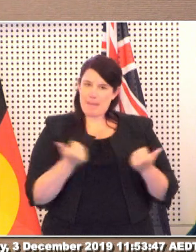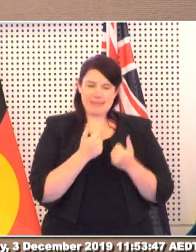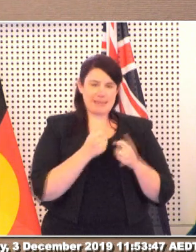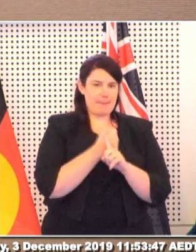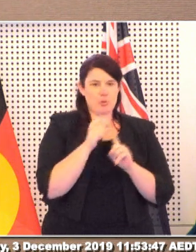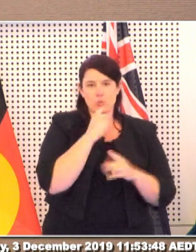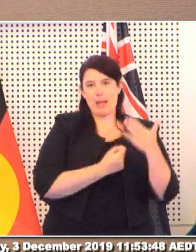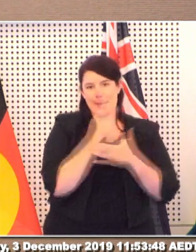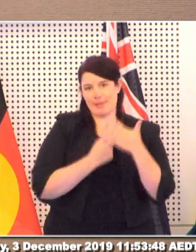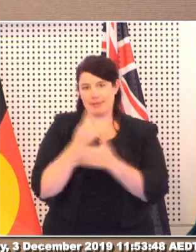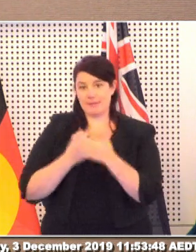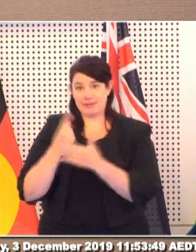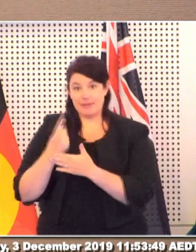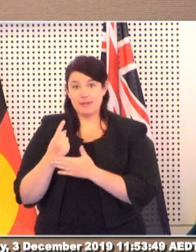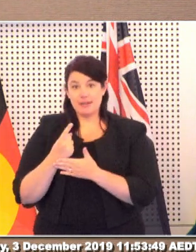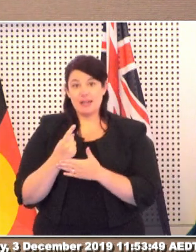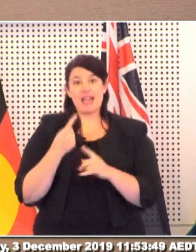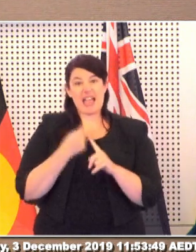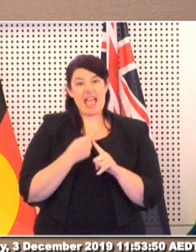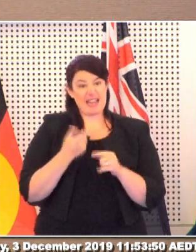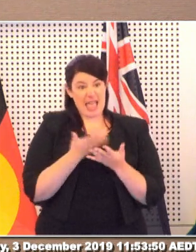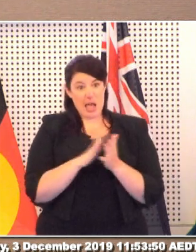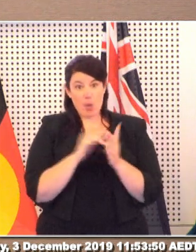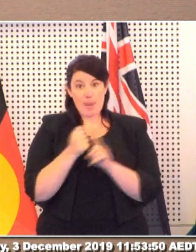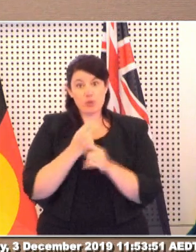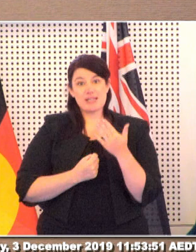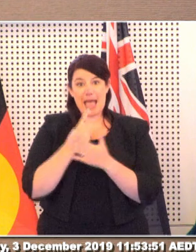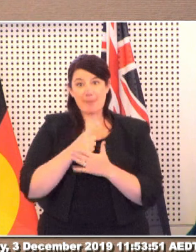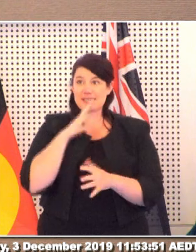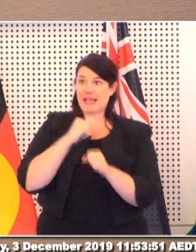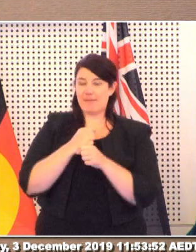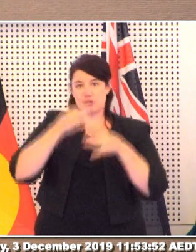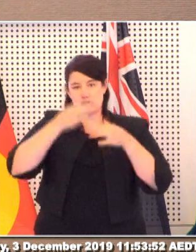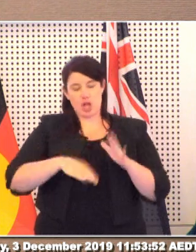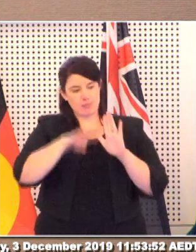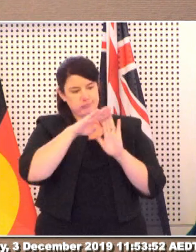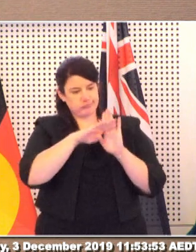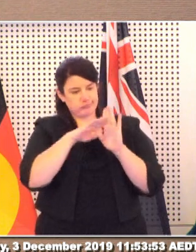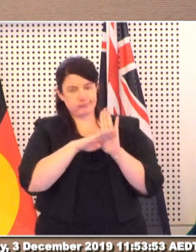And much of this abuse is caused by archaic rules introduced by bureaucracy and the biophysical and medical models